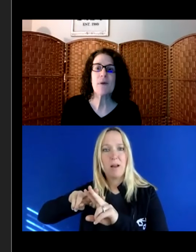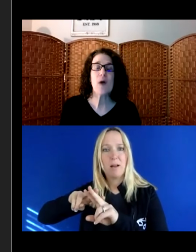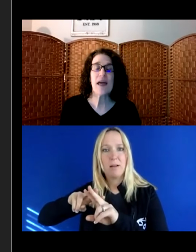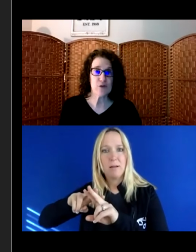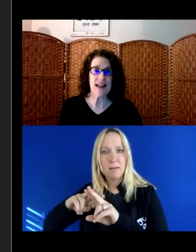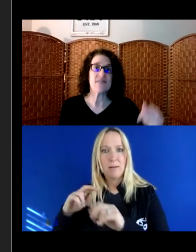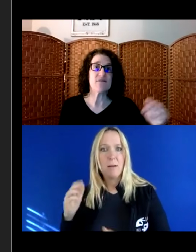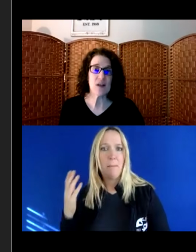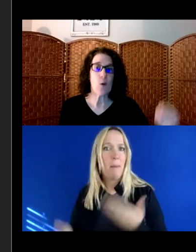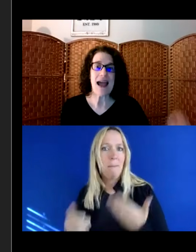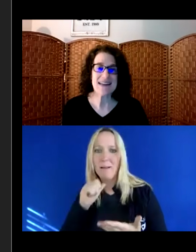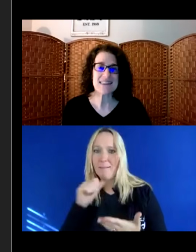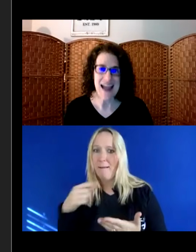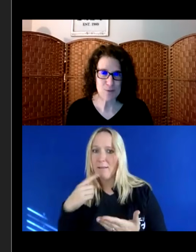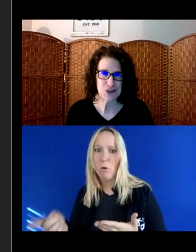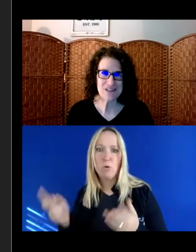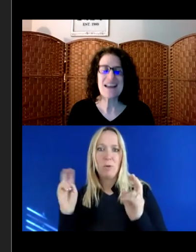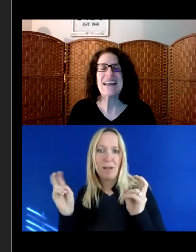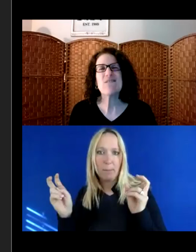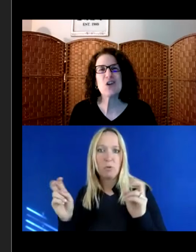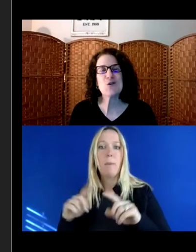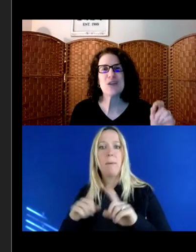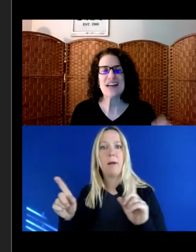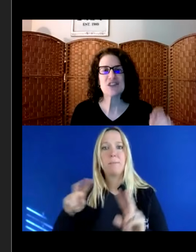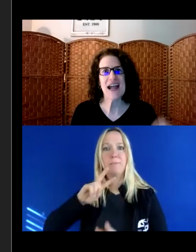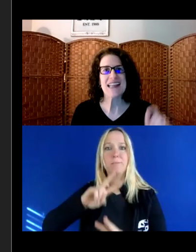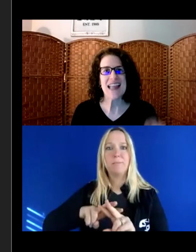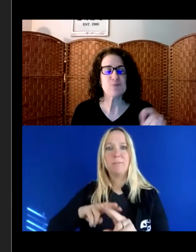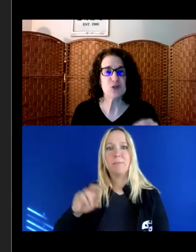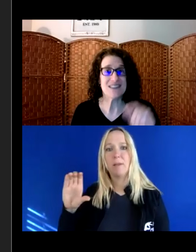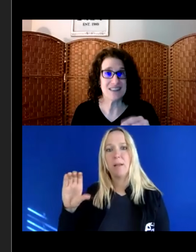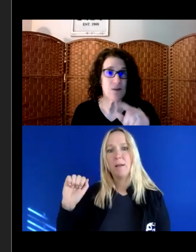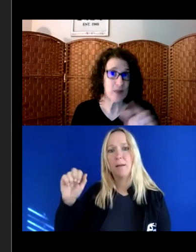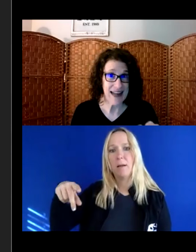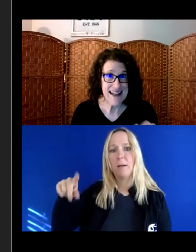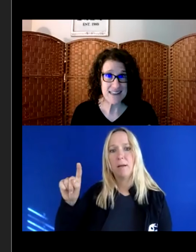but rather that the videos has captions. If you use #captions, with an "s,"